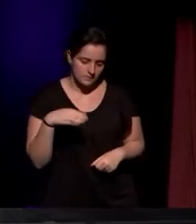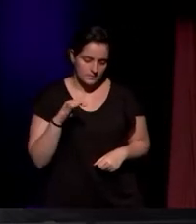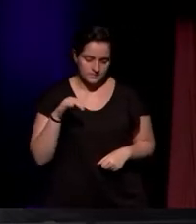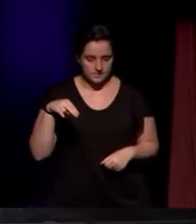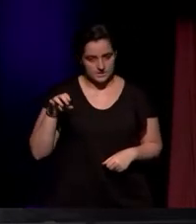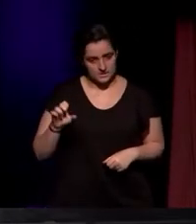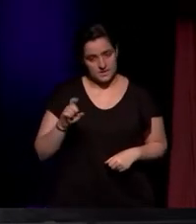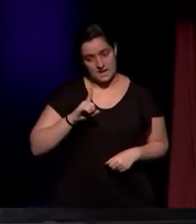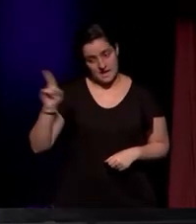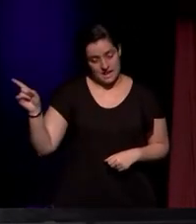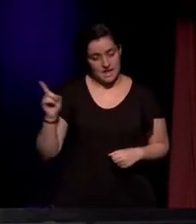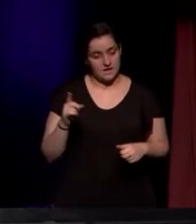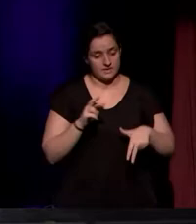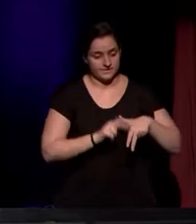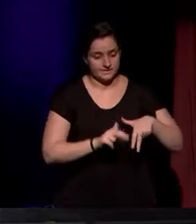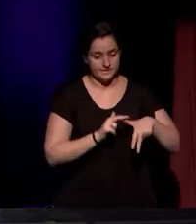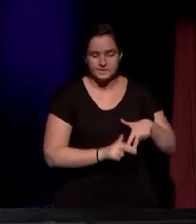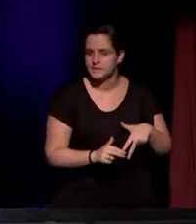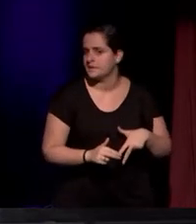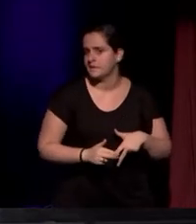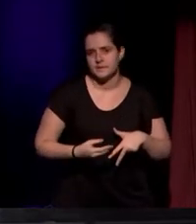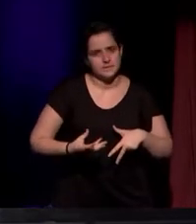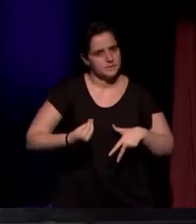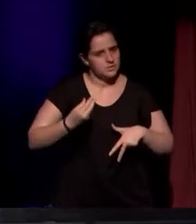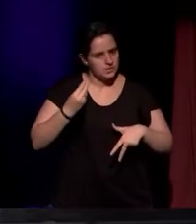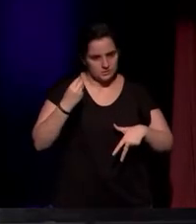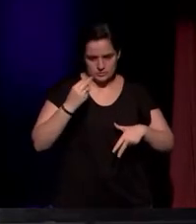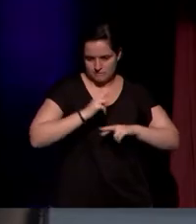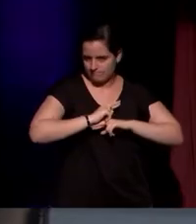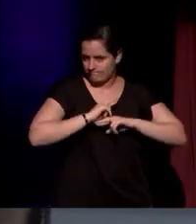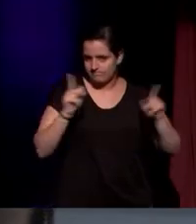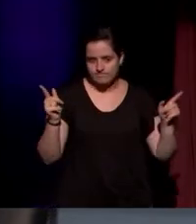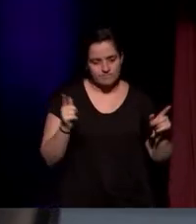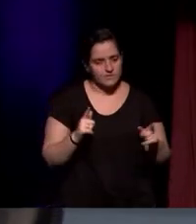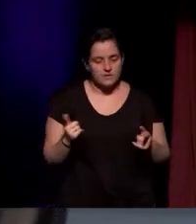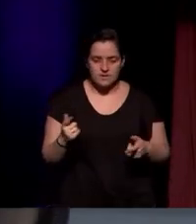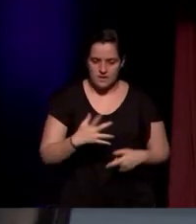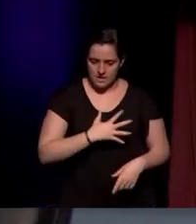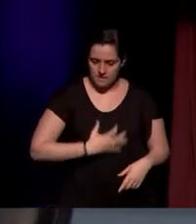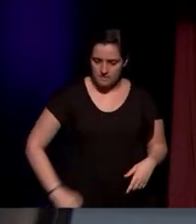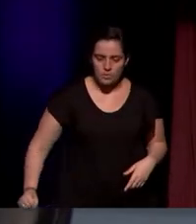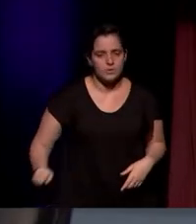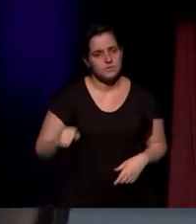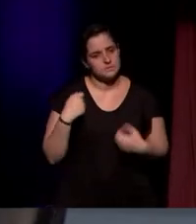of gender inequality is so high, calls for abortion to be legalized.